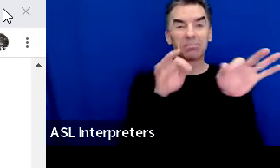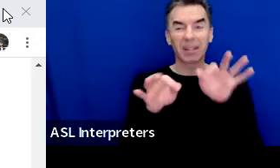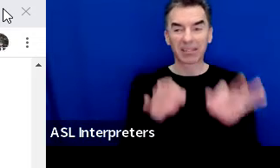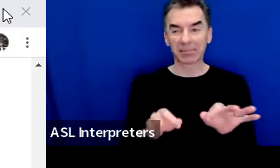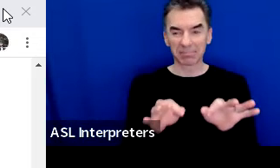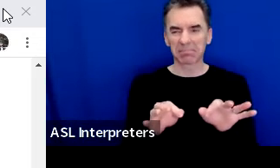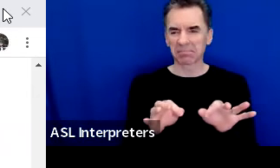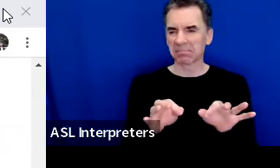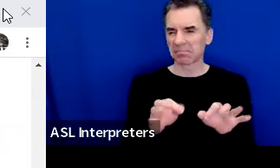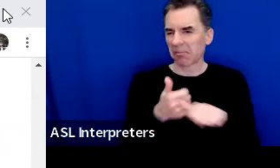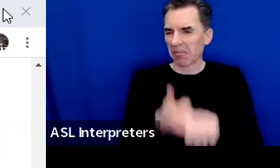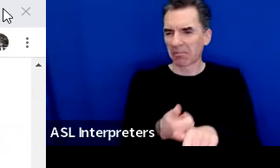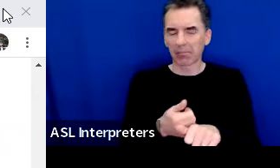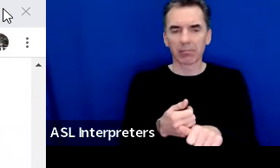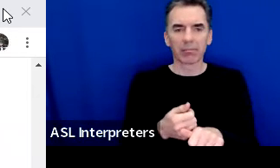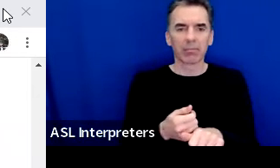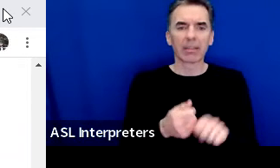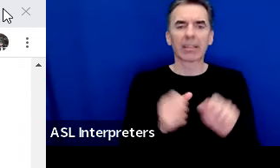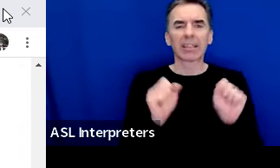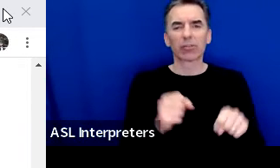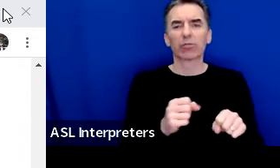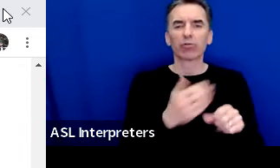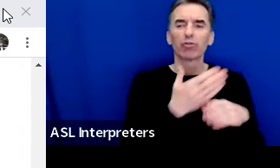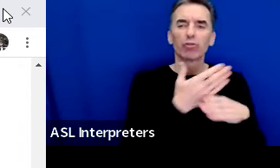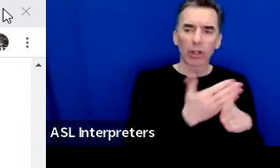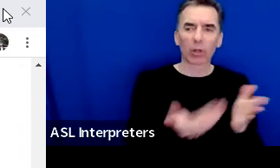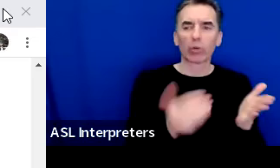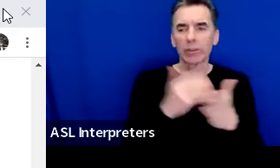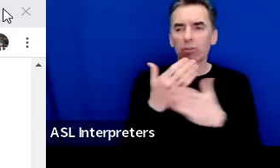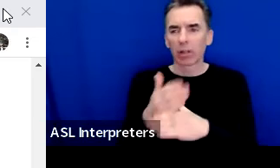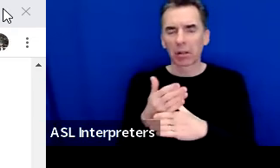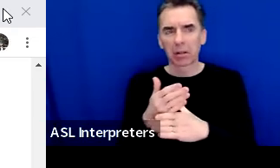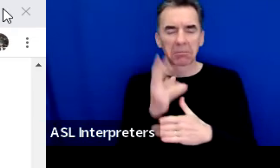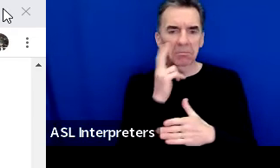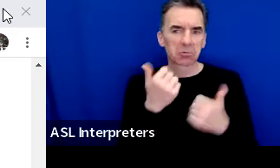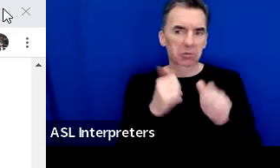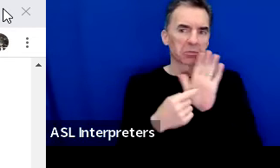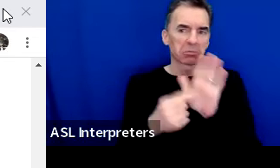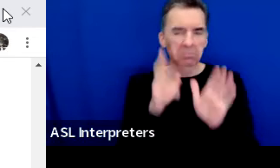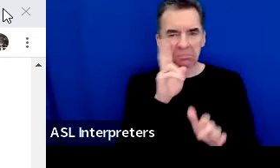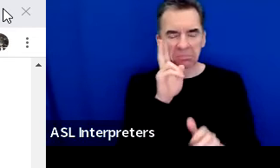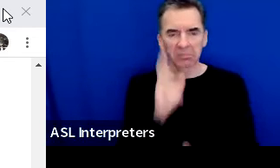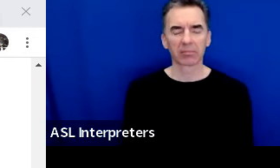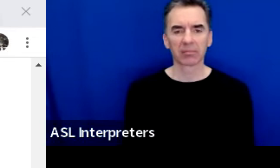and then reshared that, you know, maybe it, maybe I'll do that or see that I always take some time.